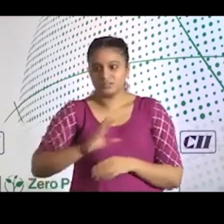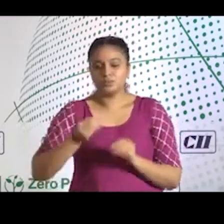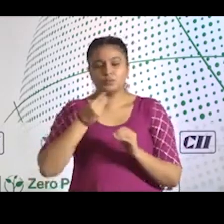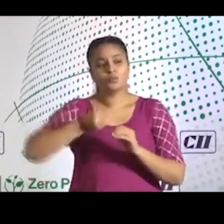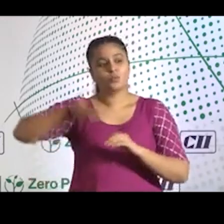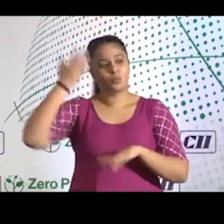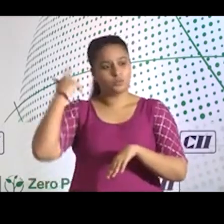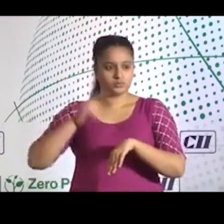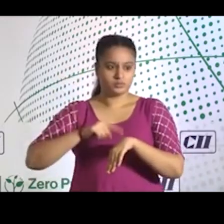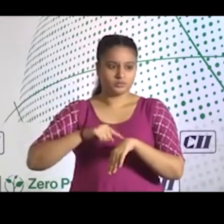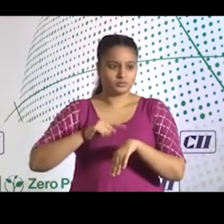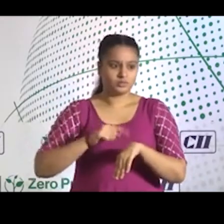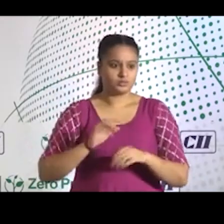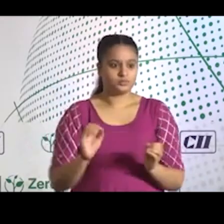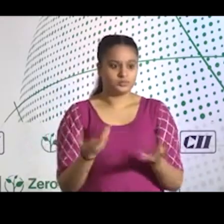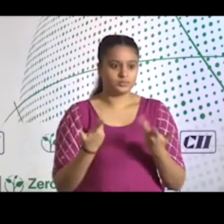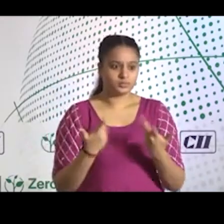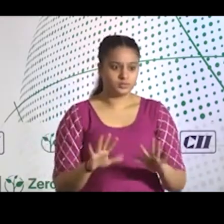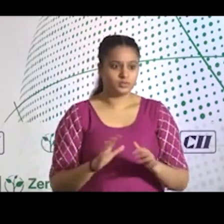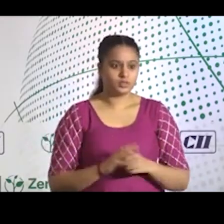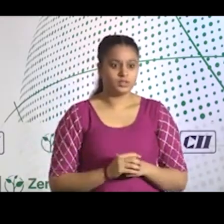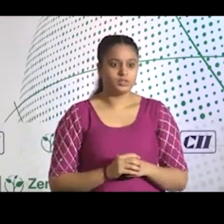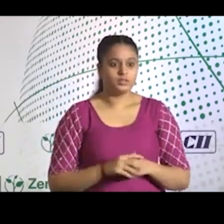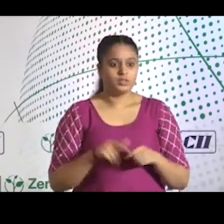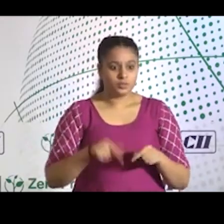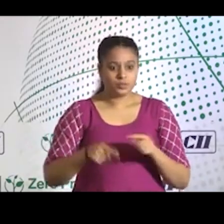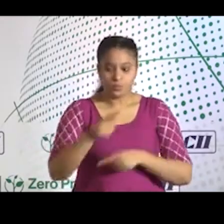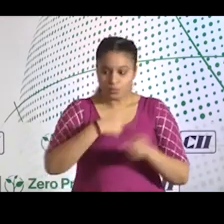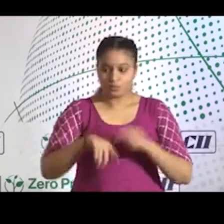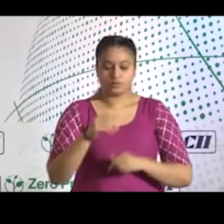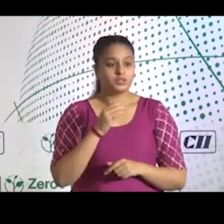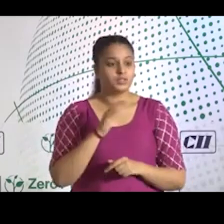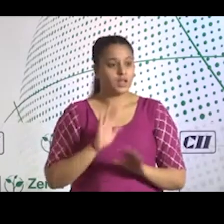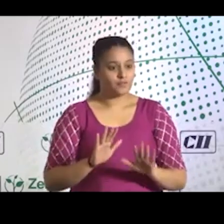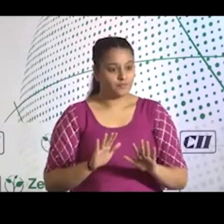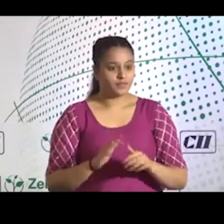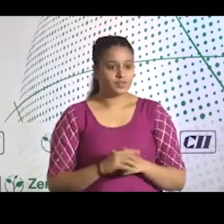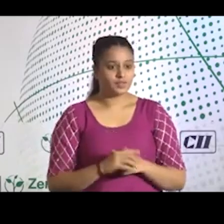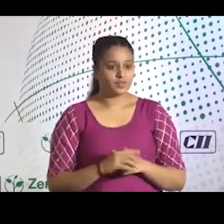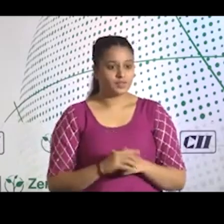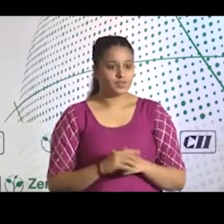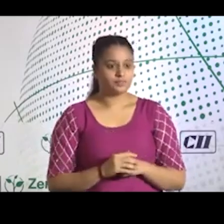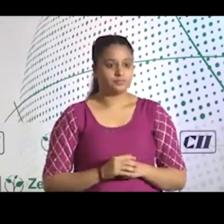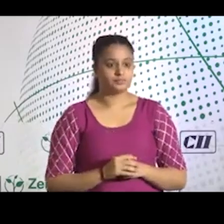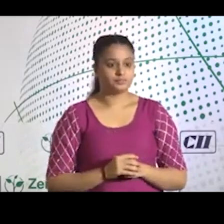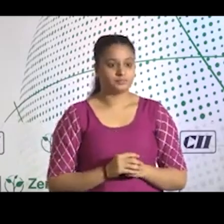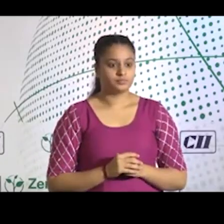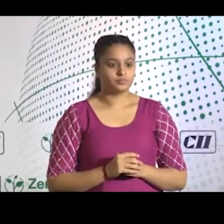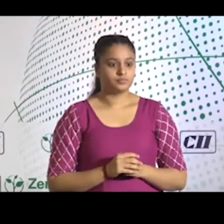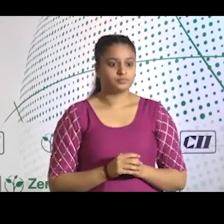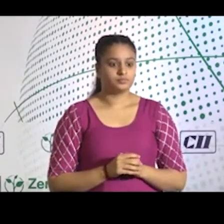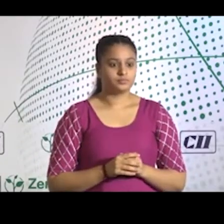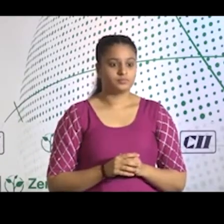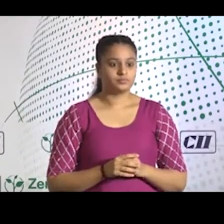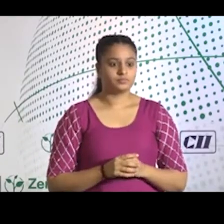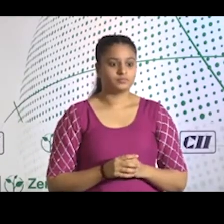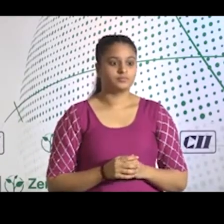the hypothesis that we had and it was actually appears a kind of hypothesis that technology